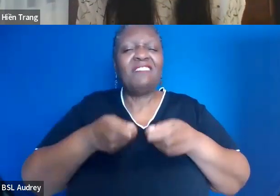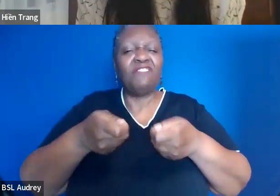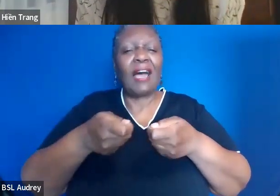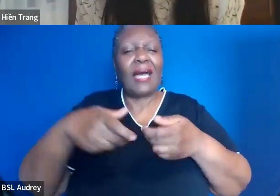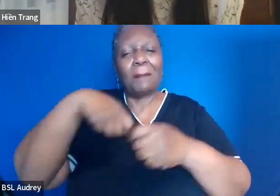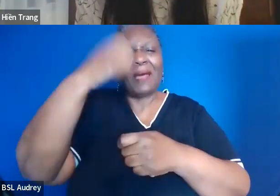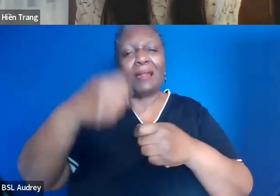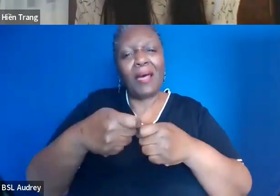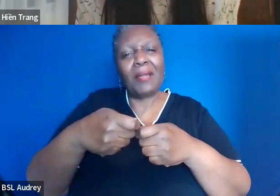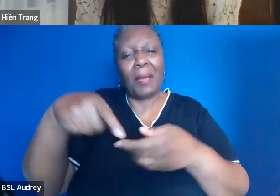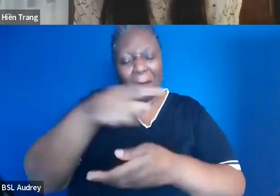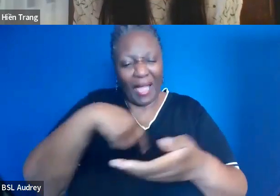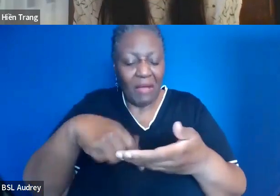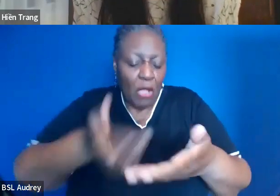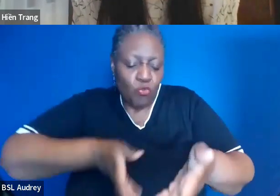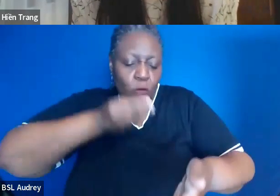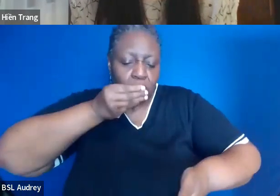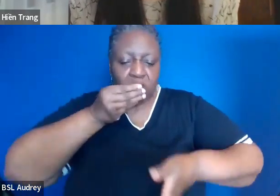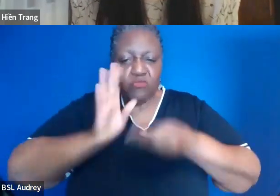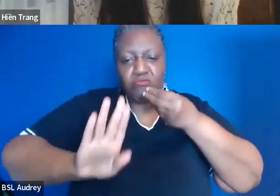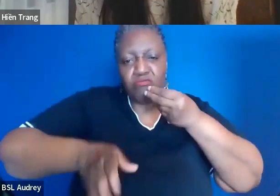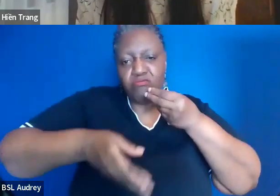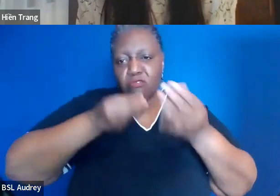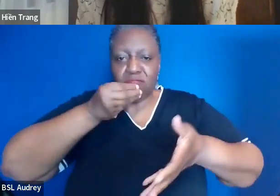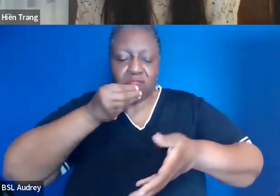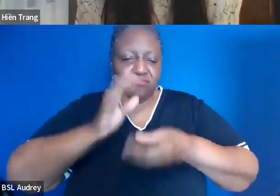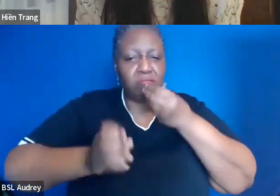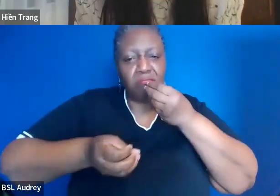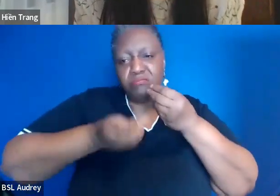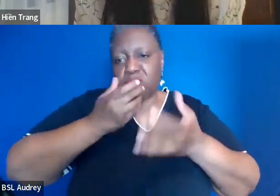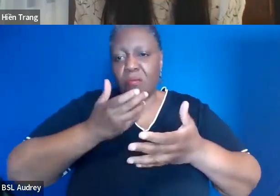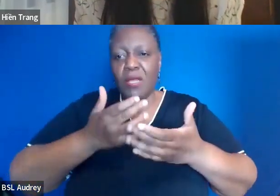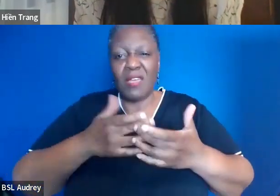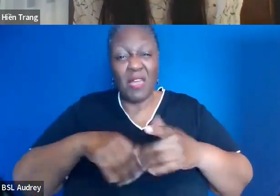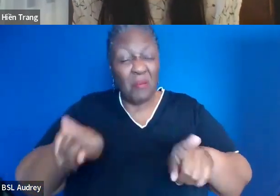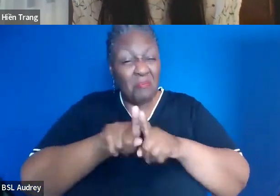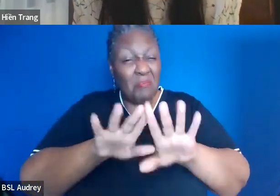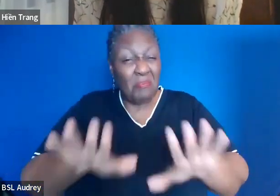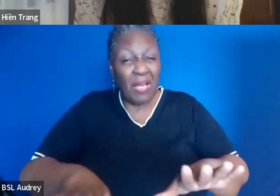I can devour them like Cronus devour his kid, but is there anything they can leave,